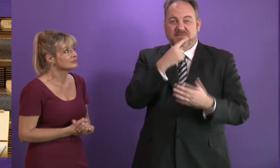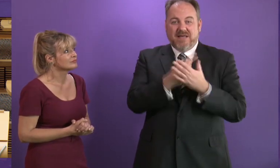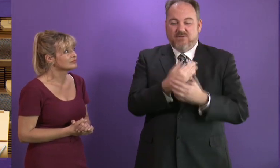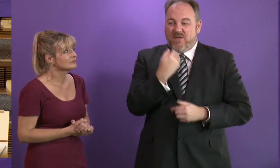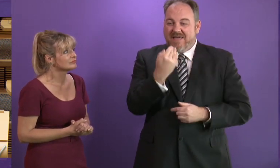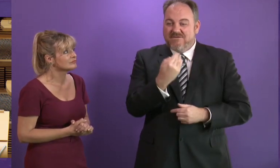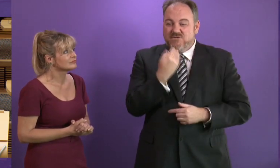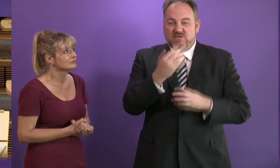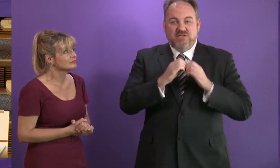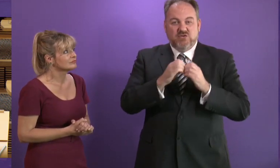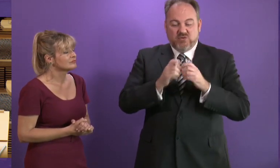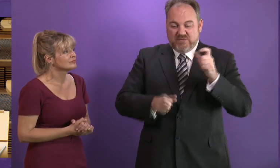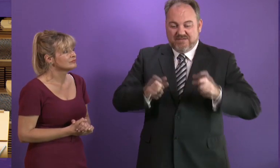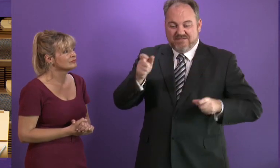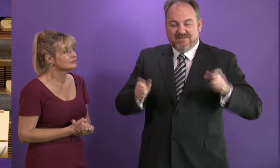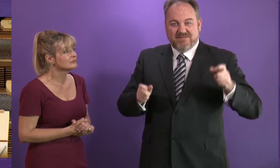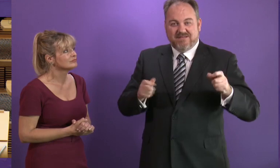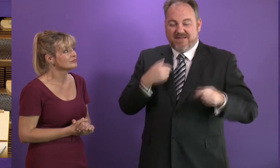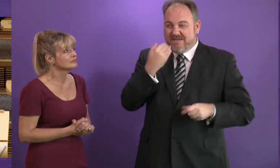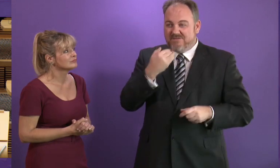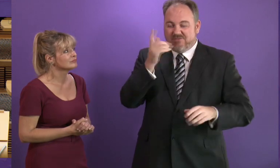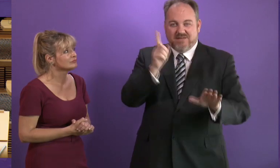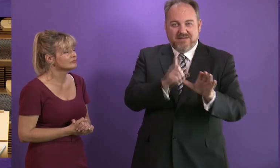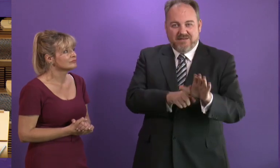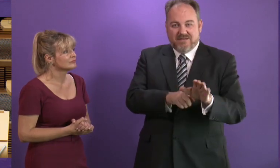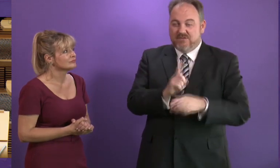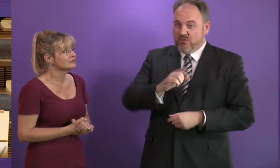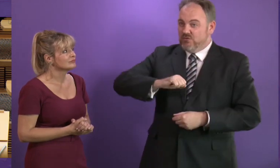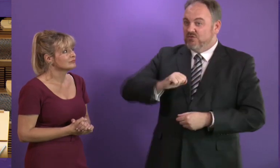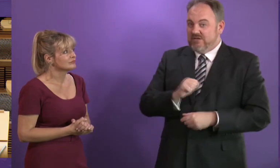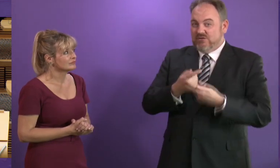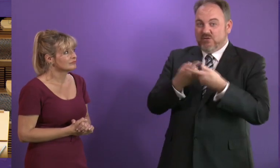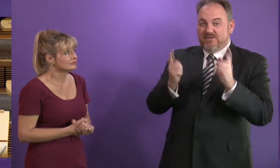Therefore, Scotland’s universities have a straightforward request. They want a 2 per